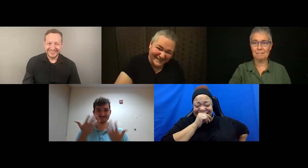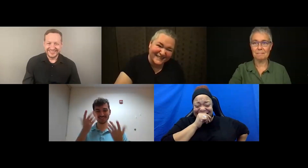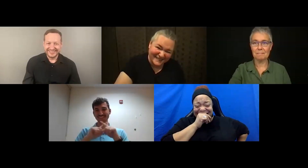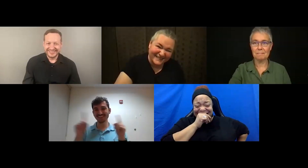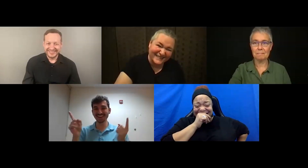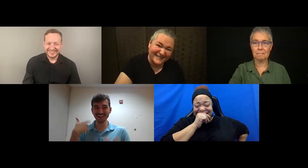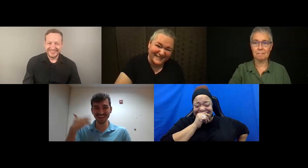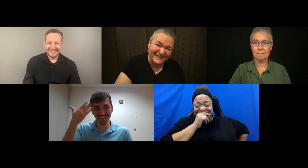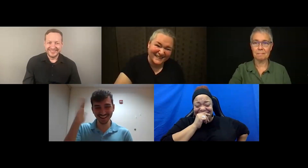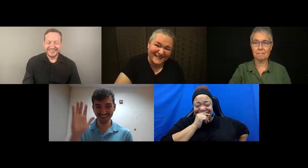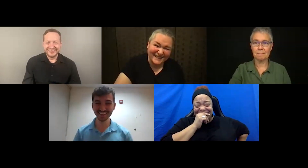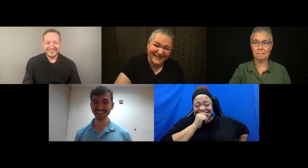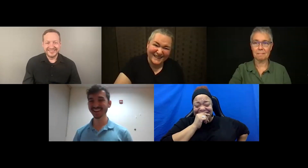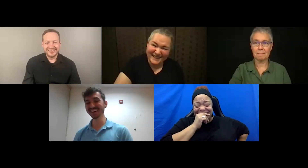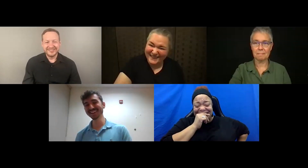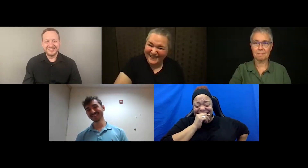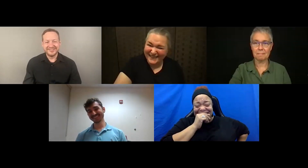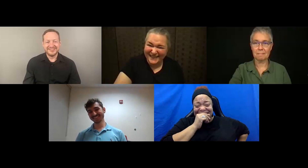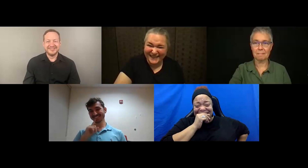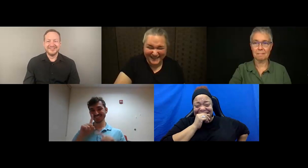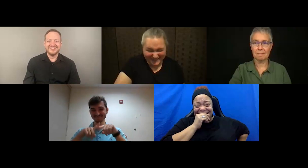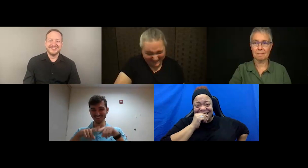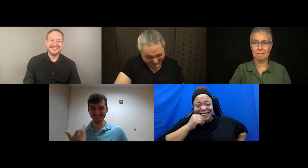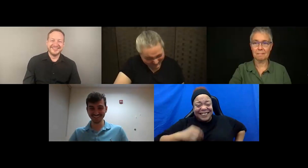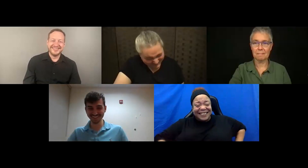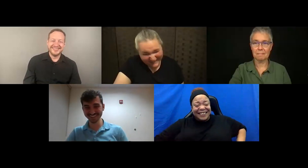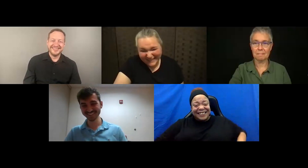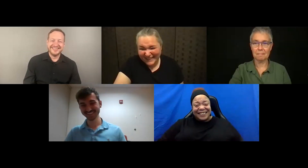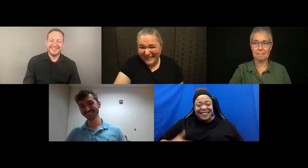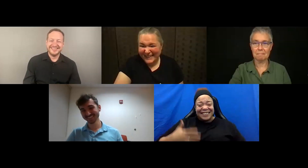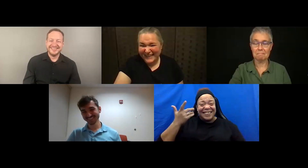I don't know! Difficult to difficult to answer, it would depend.